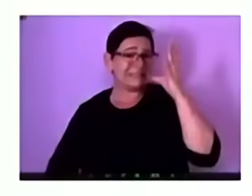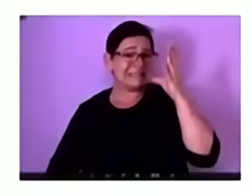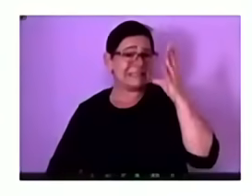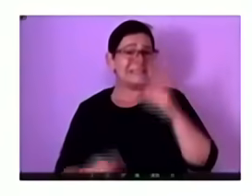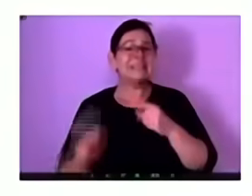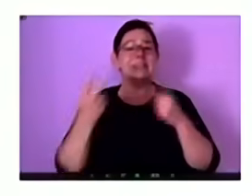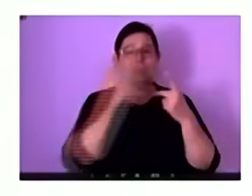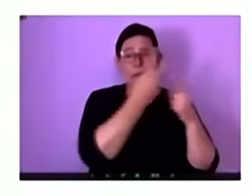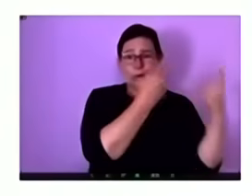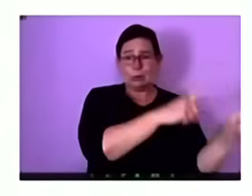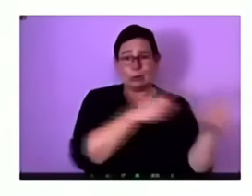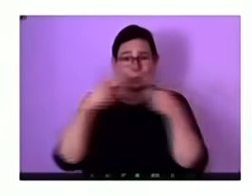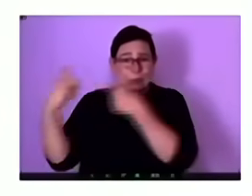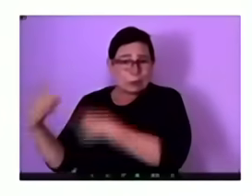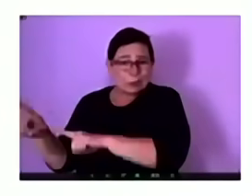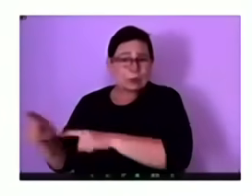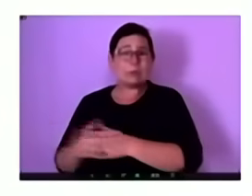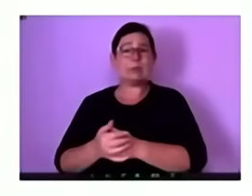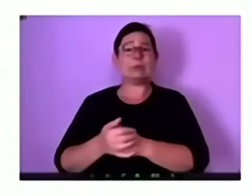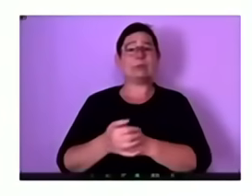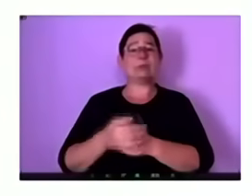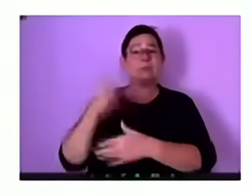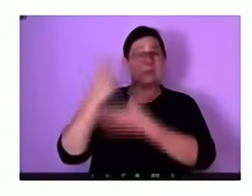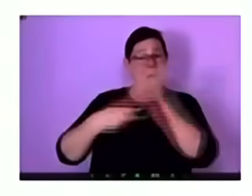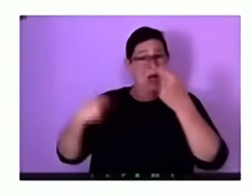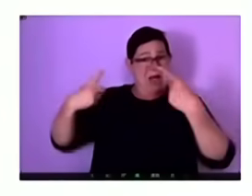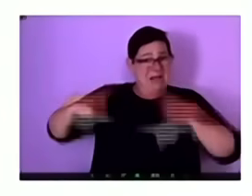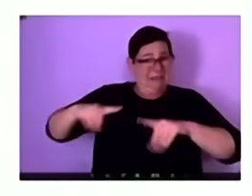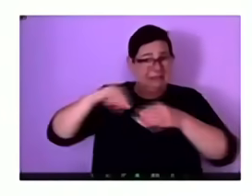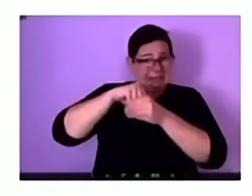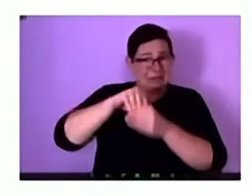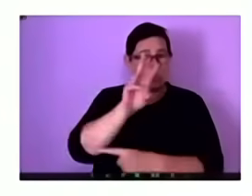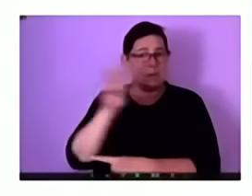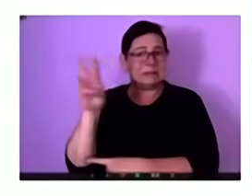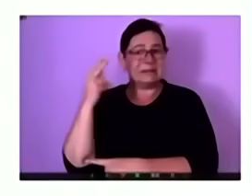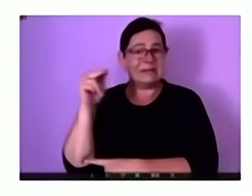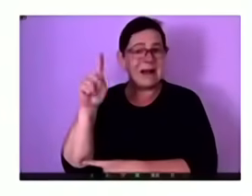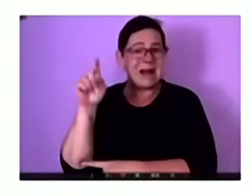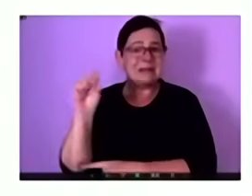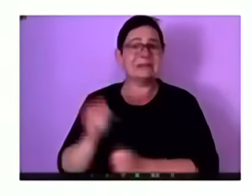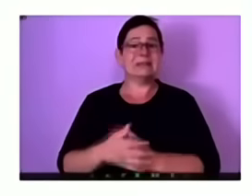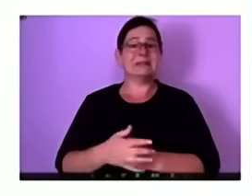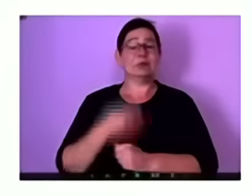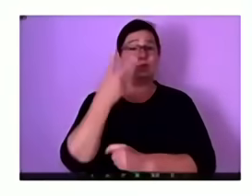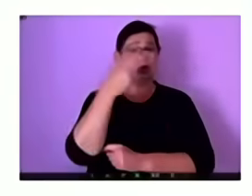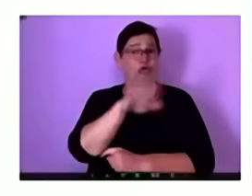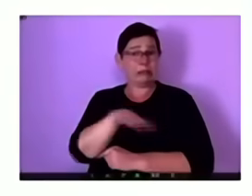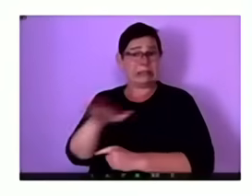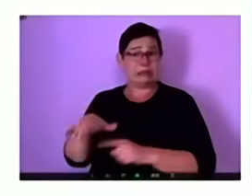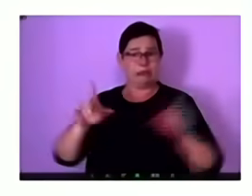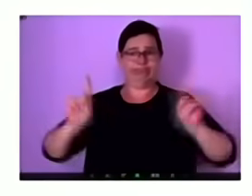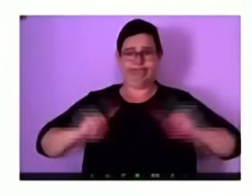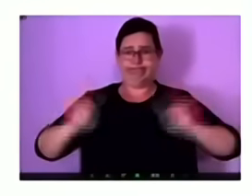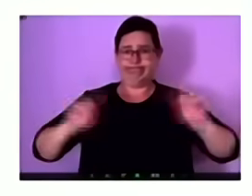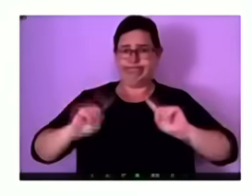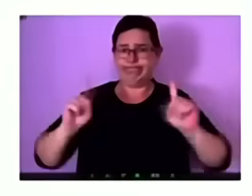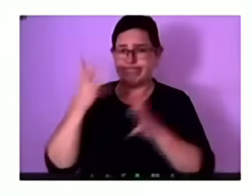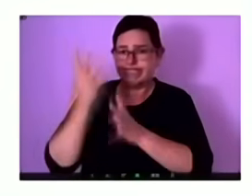THREE ESCAPED. THE SEARCH IS ONGOING FOR THESE TWO CHILDREN. IN A SEPARATE INCIDENT, A YOUTH